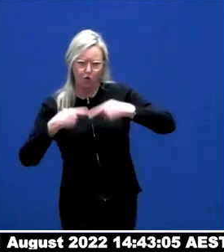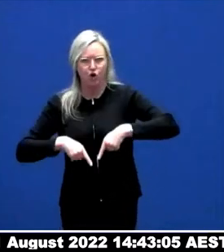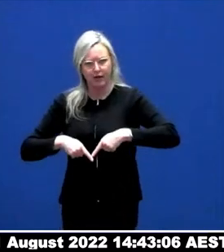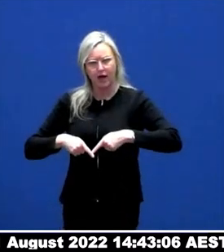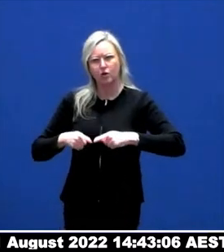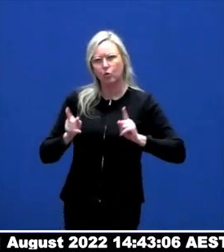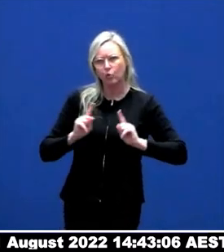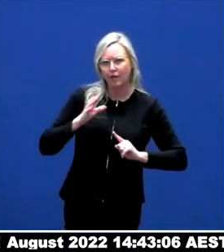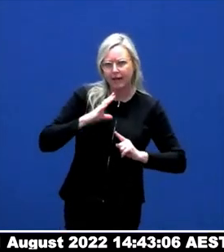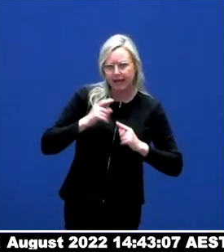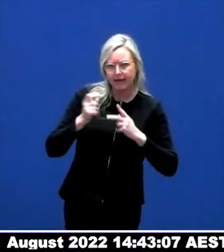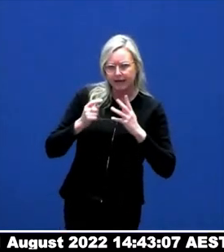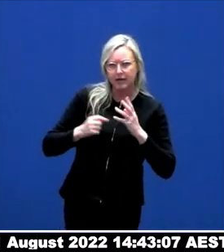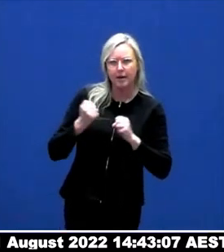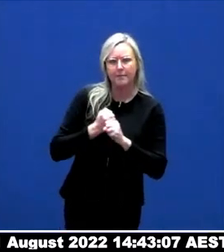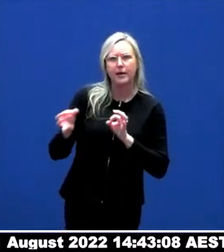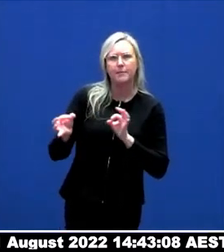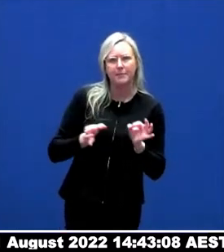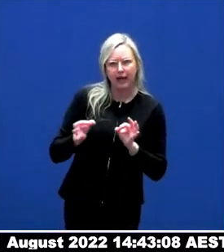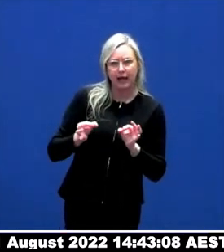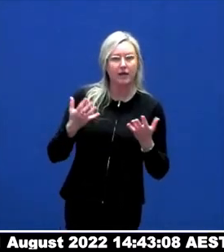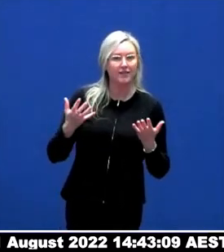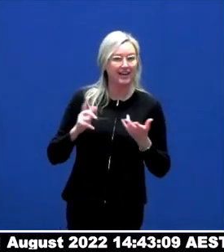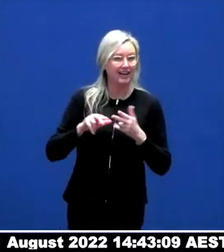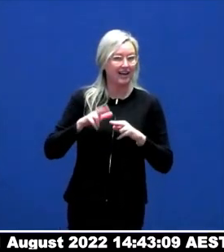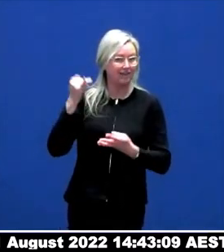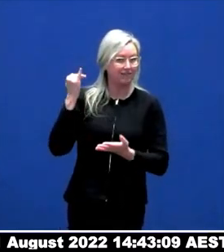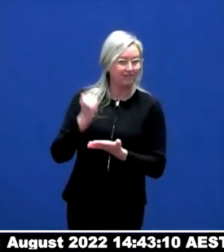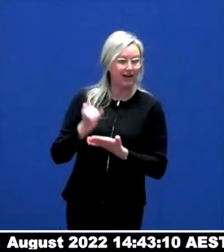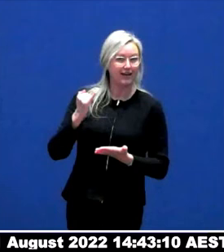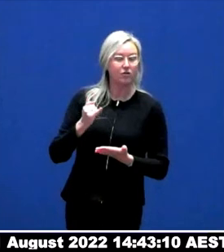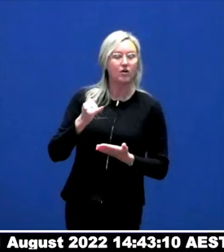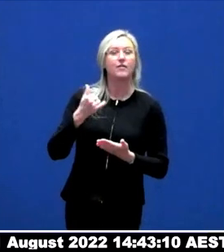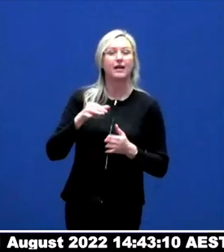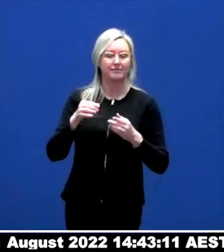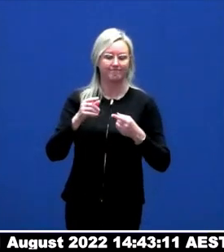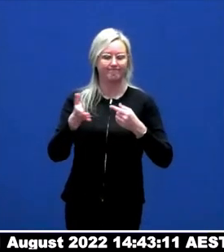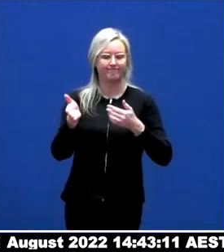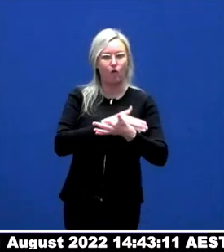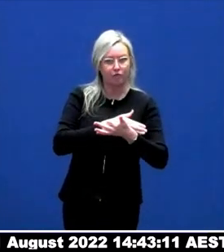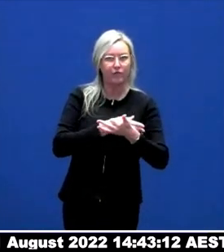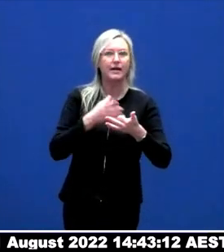Yes. MS DOWSETT: And if the plan can't be implemented, the support coordinator needs to come up with another one.